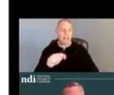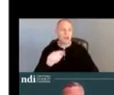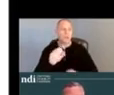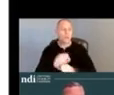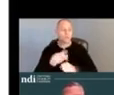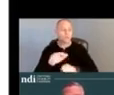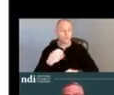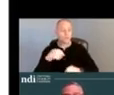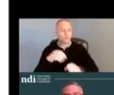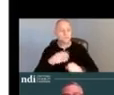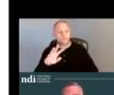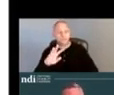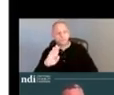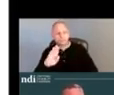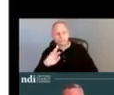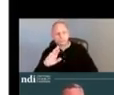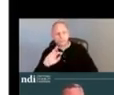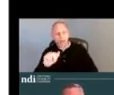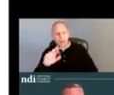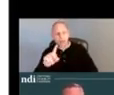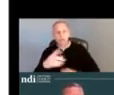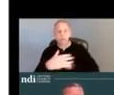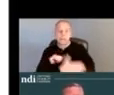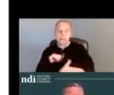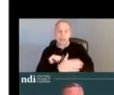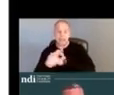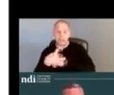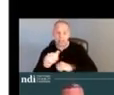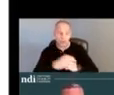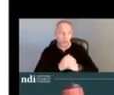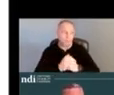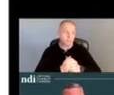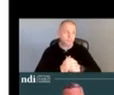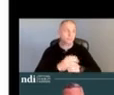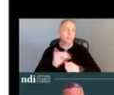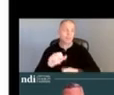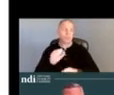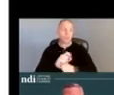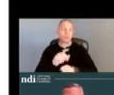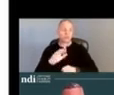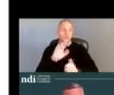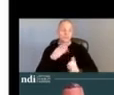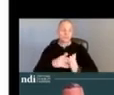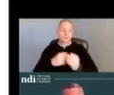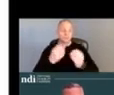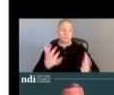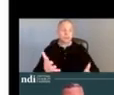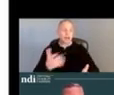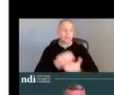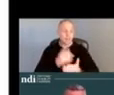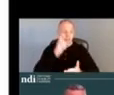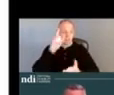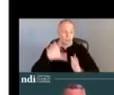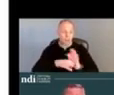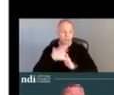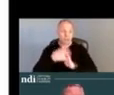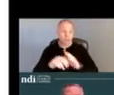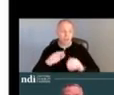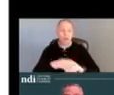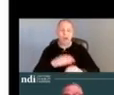County, Florida. The workforce center provides Money Smart on the American Job Center computer